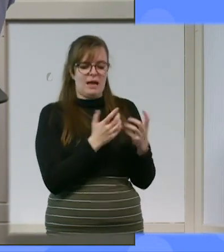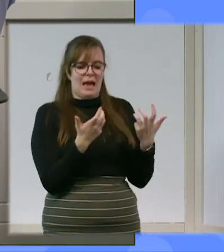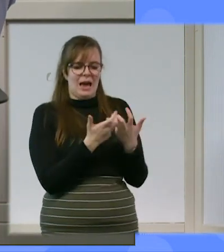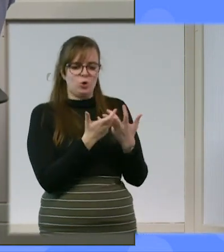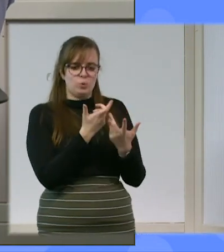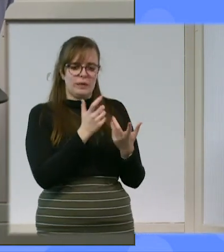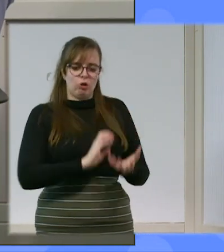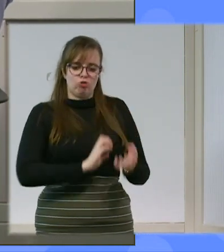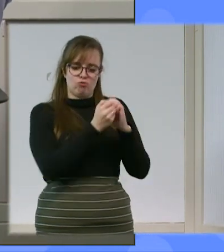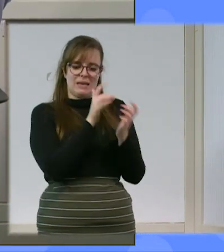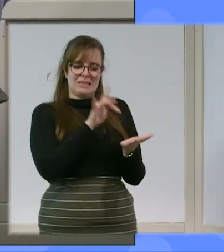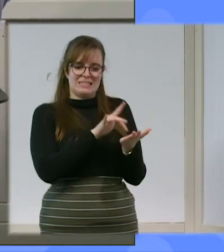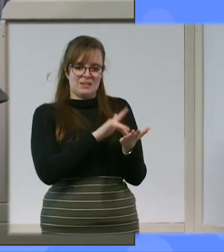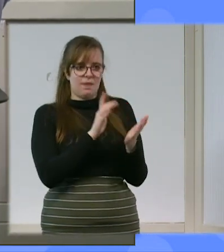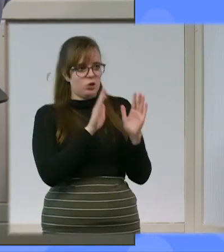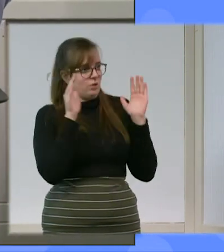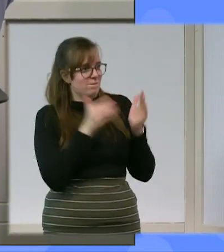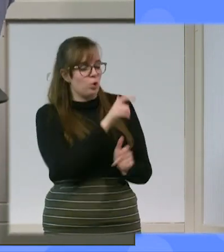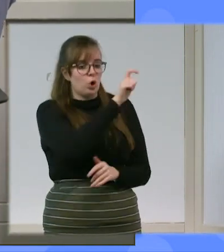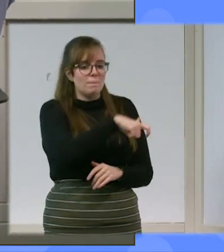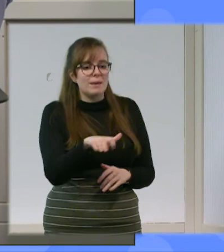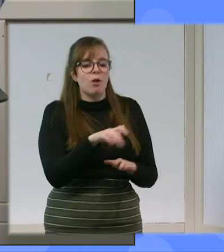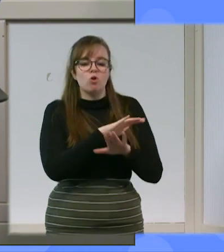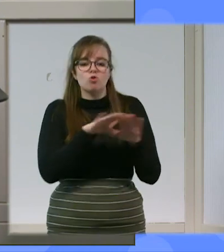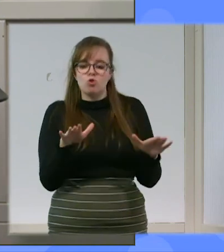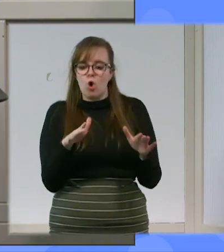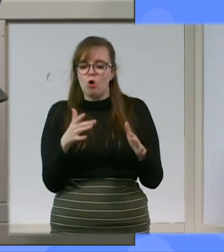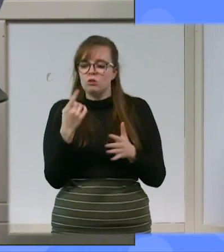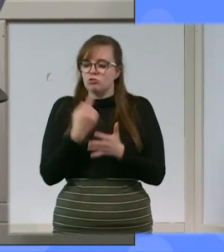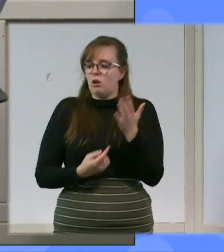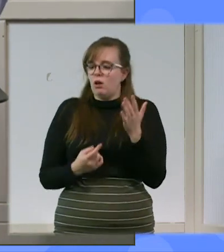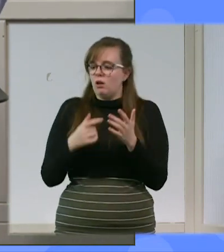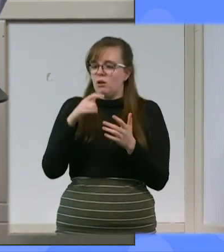actually designed around people not around just allowing people to drive in